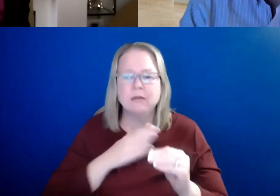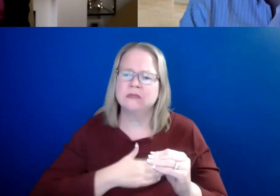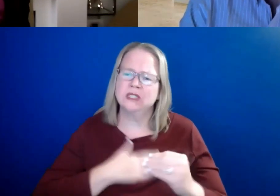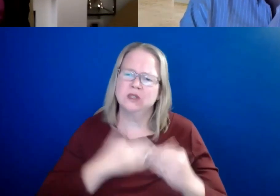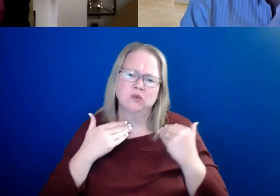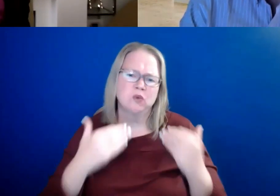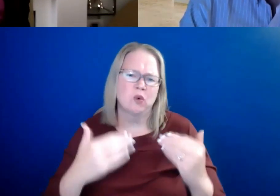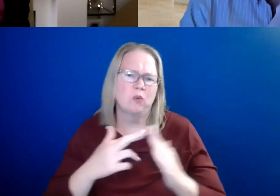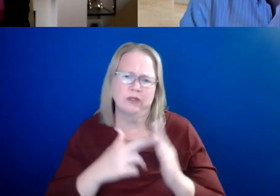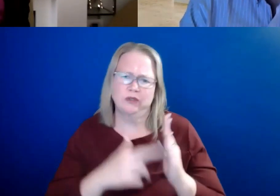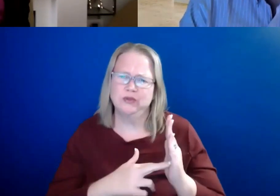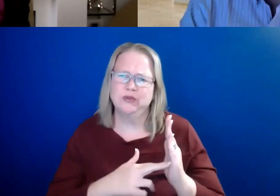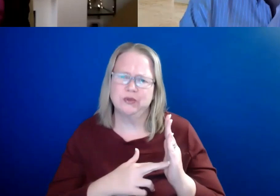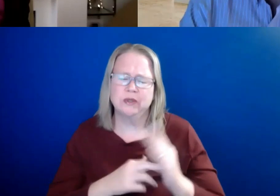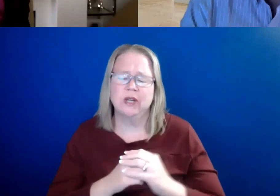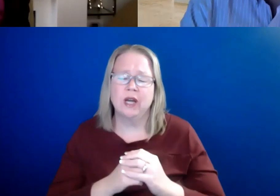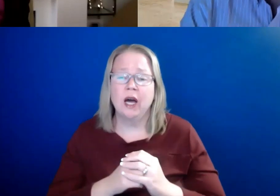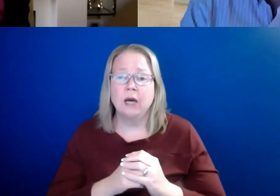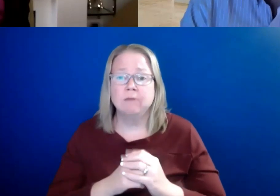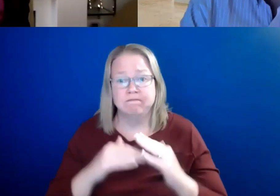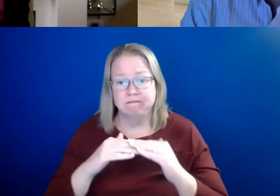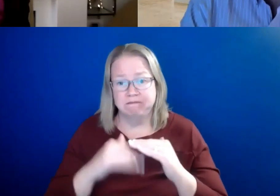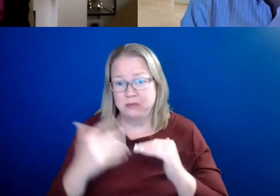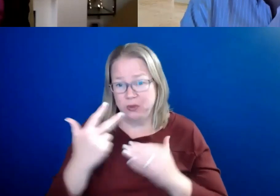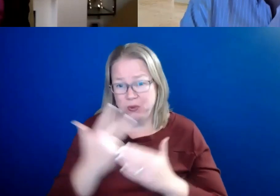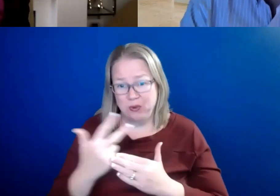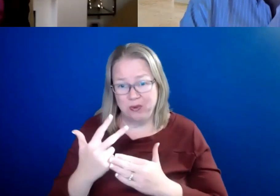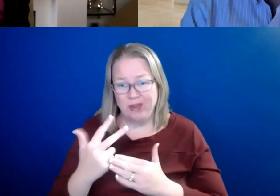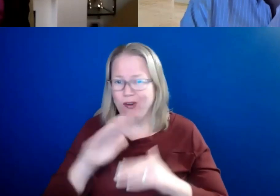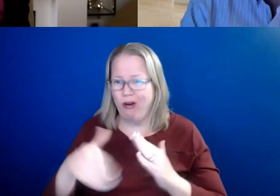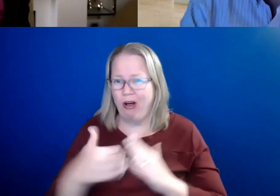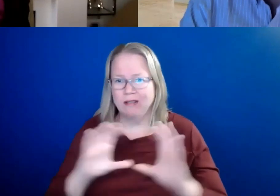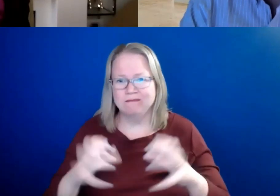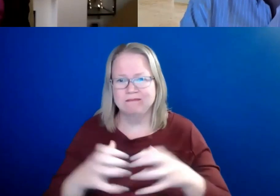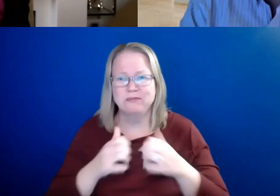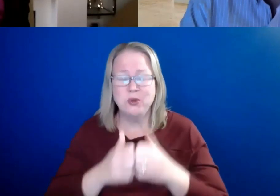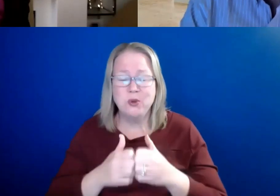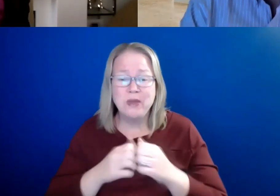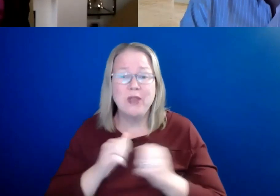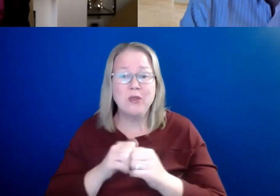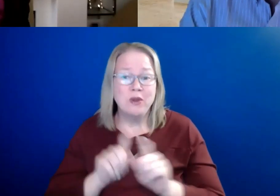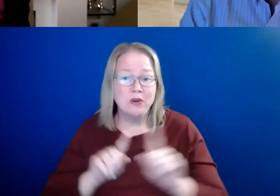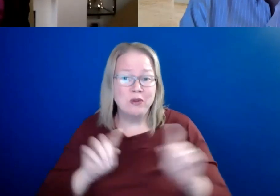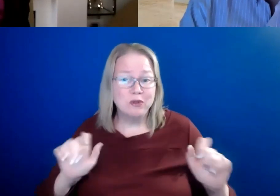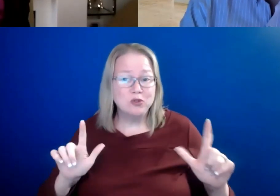12:17:30 In less than three short weeks we will all be together in a virtual space. And we look